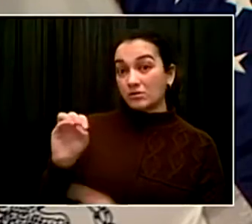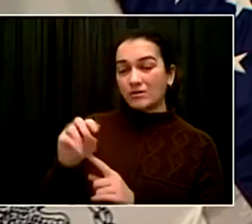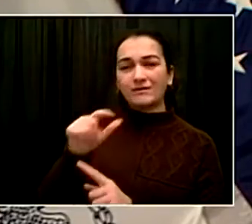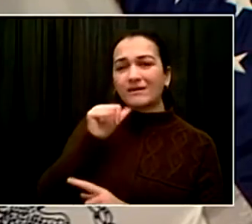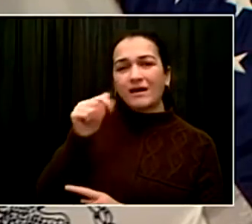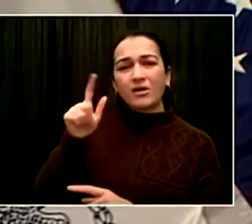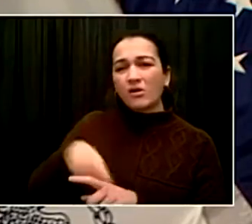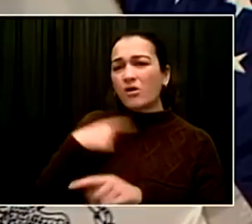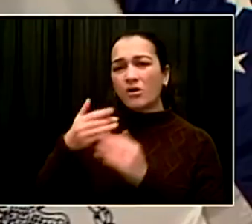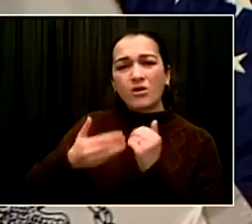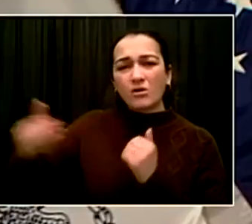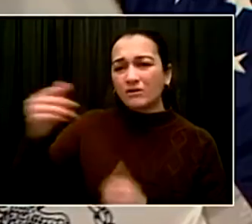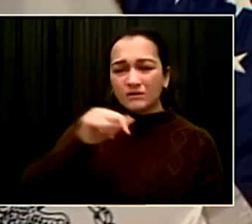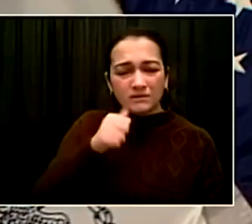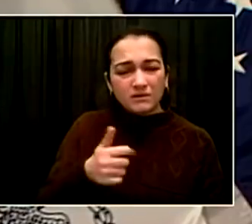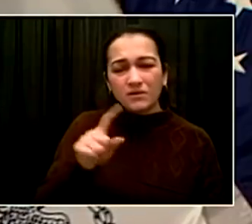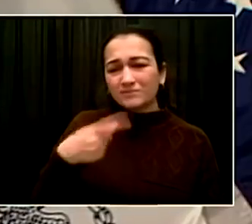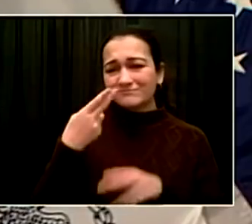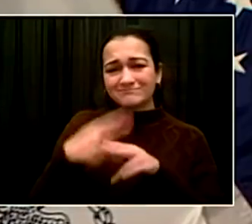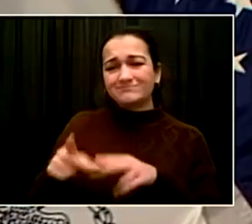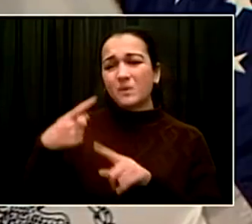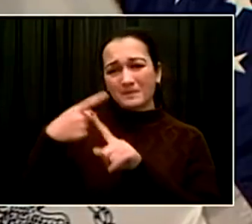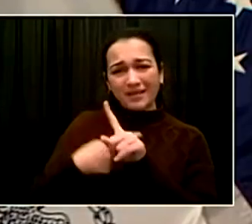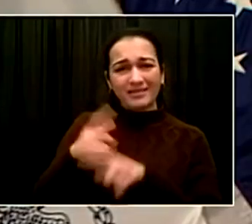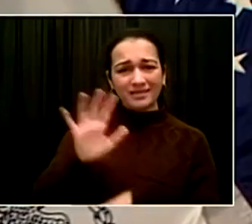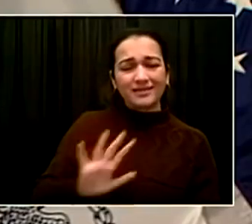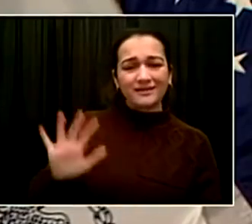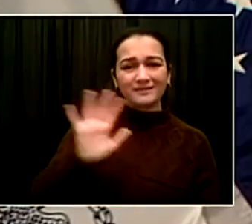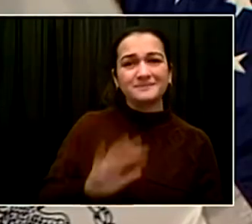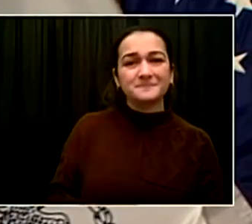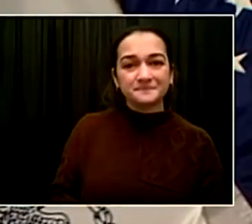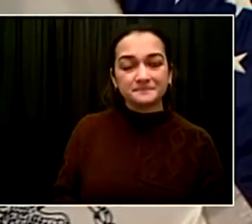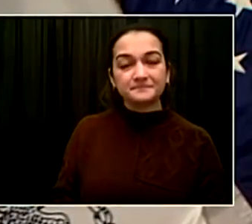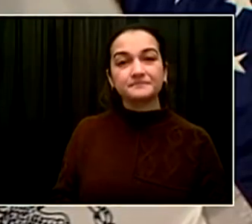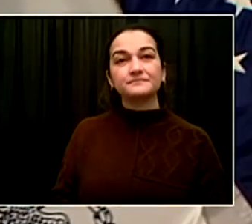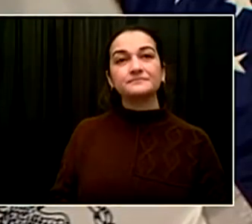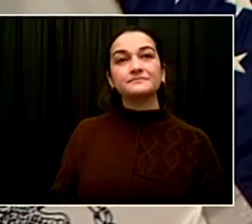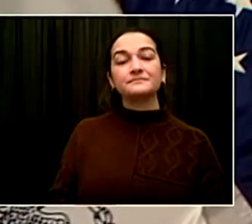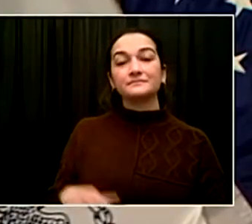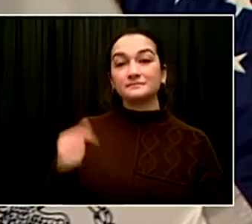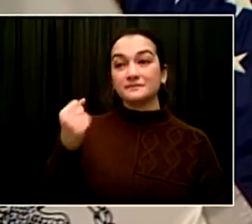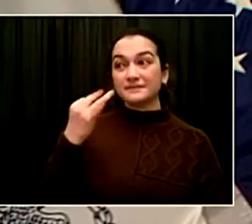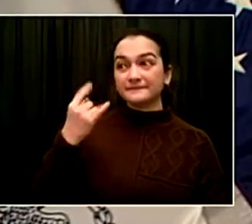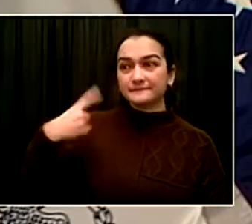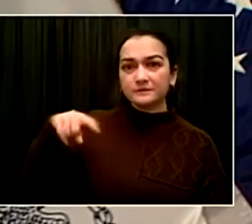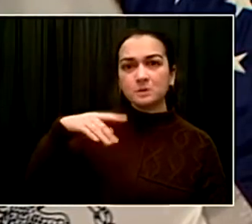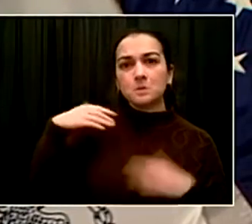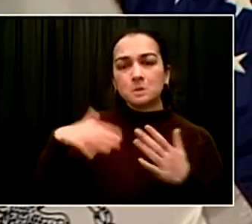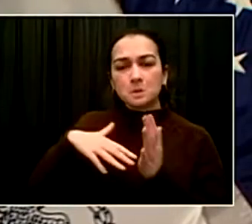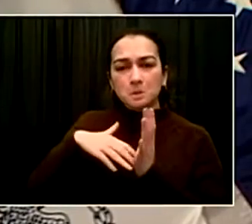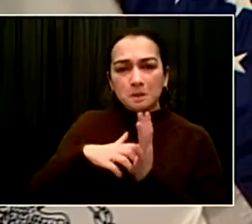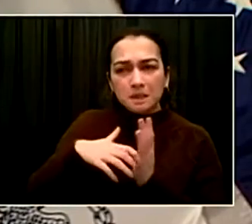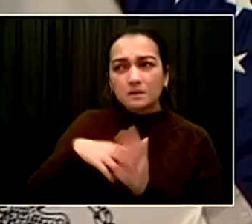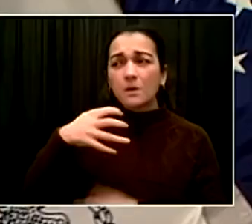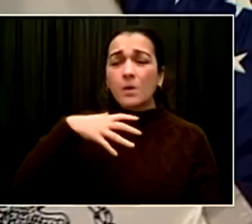THIS IS A VERY TEMPORARY PHENOMENA AND THIS IS A BIG DIFFERENCE FOR SOMEONE VULNERABLE VERSUS SOMEONE LESS